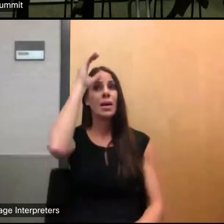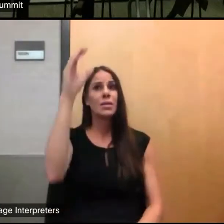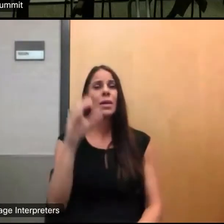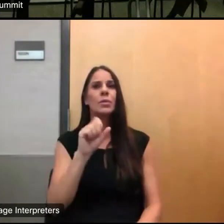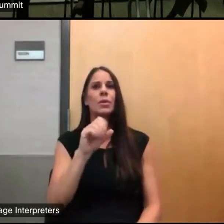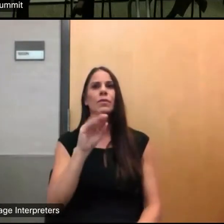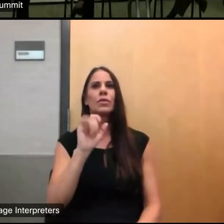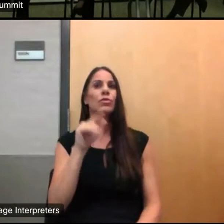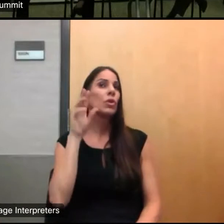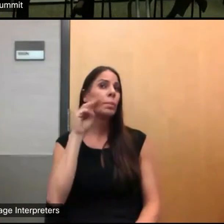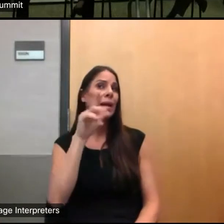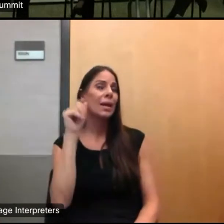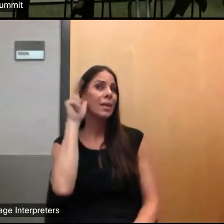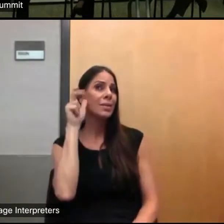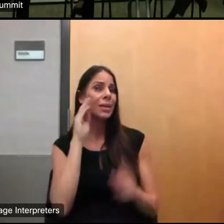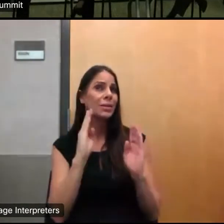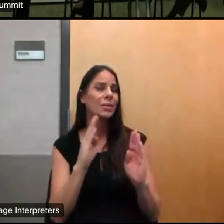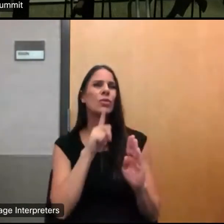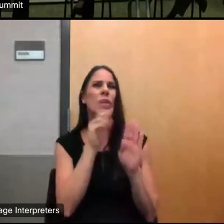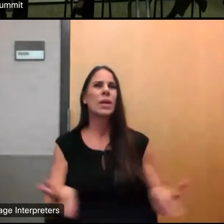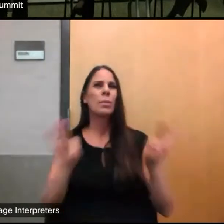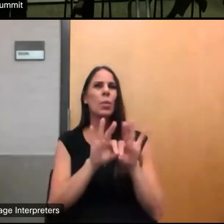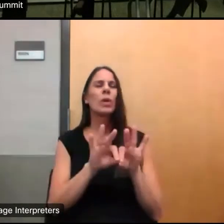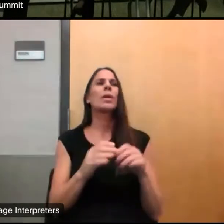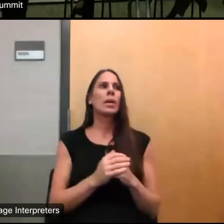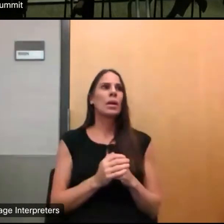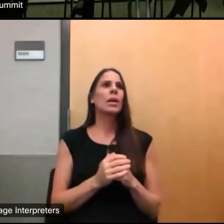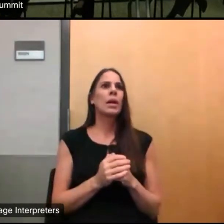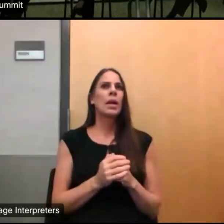important and a really good 1. and I think that, you know, uh, for all of